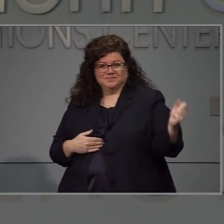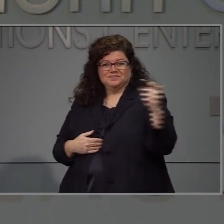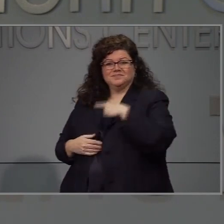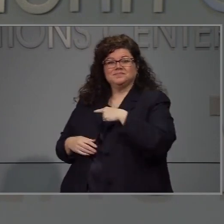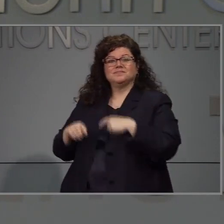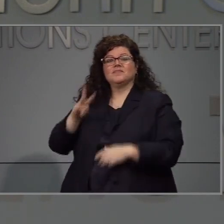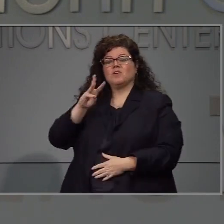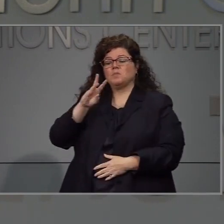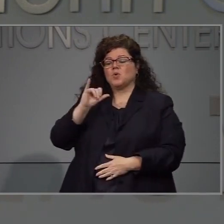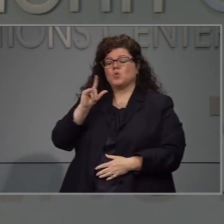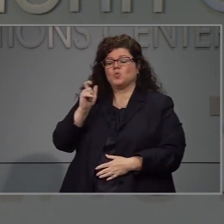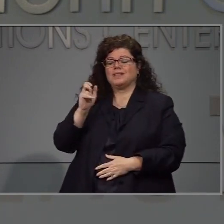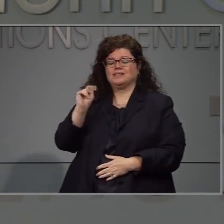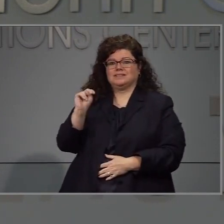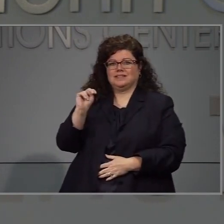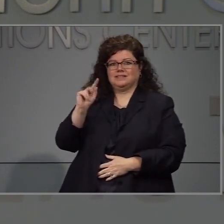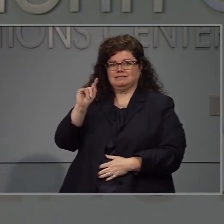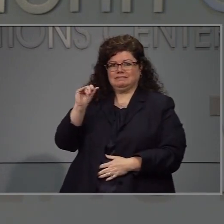AND CONTINUE TO MOVE FORWARD WITH THIS. NEXT QUESTION